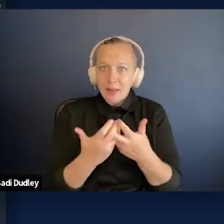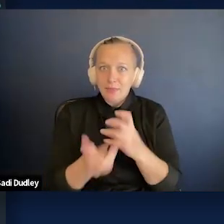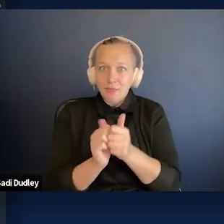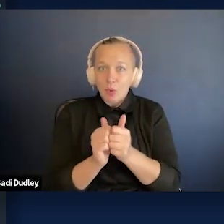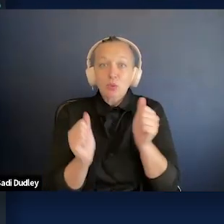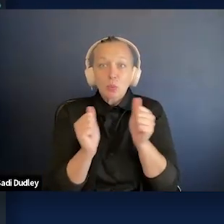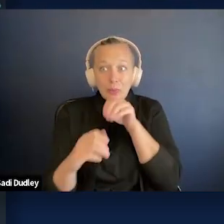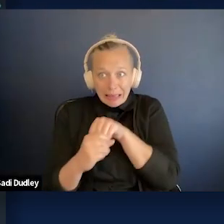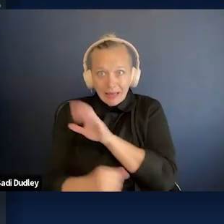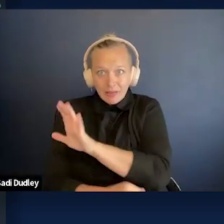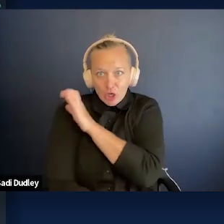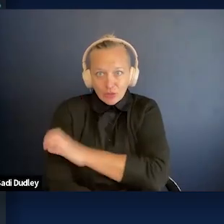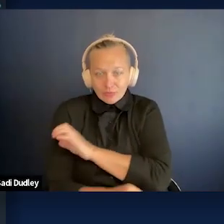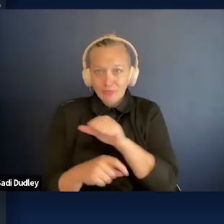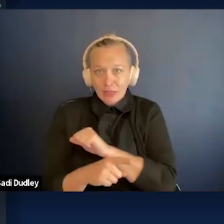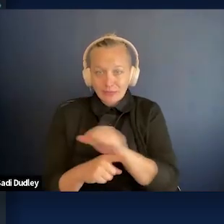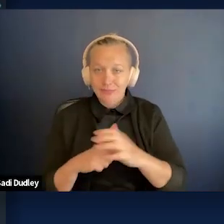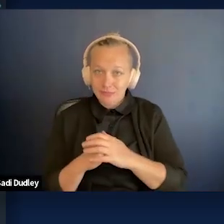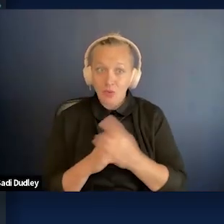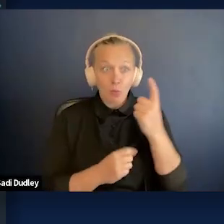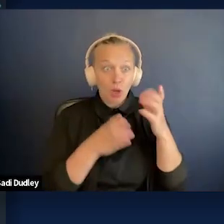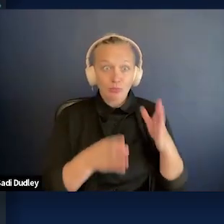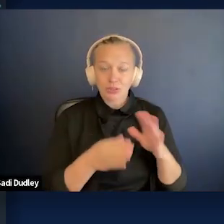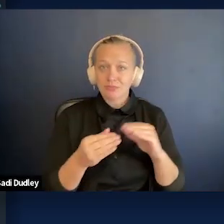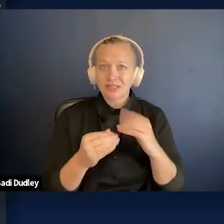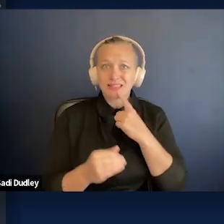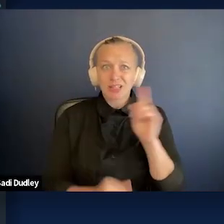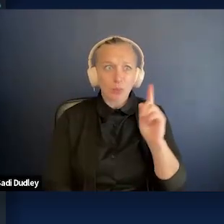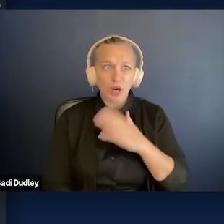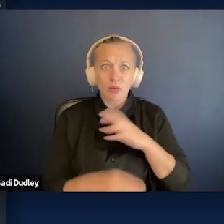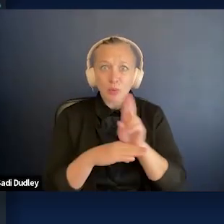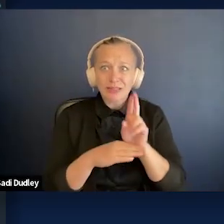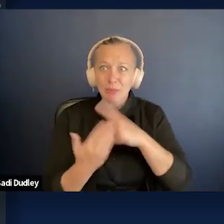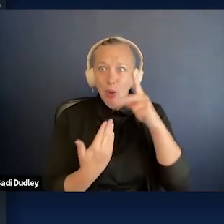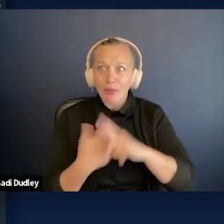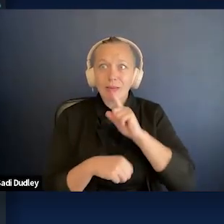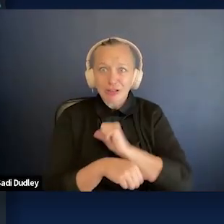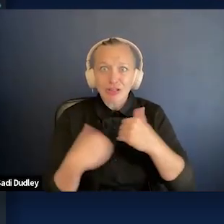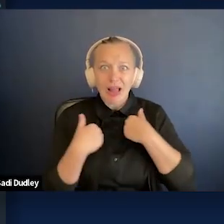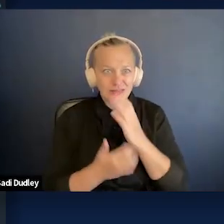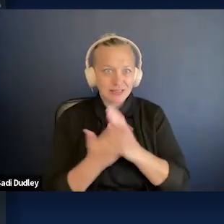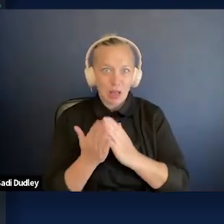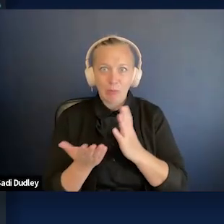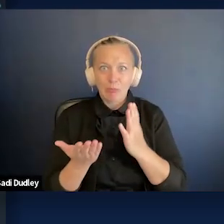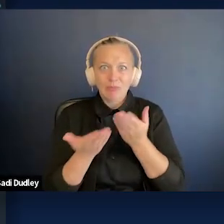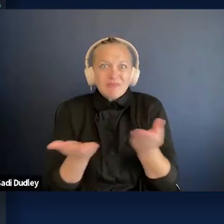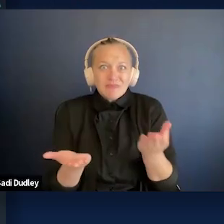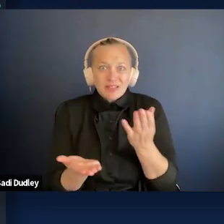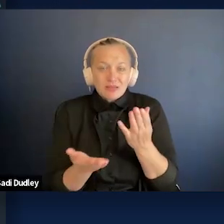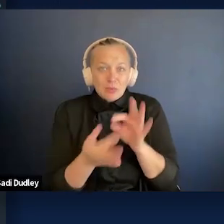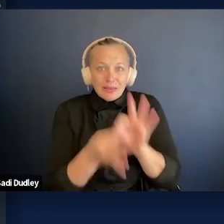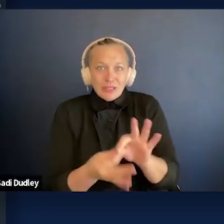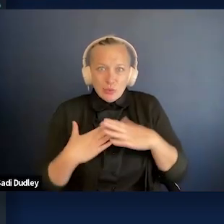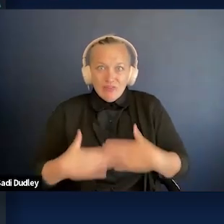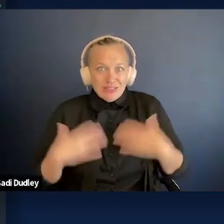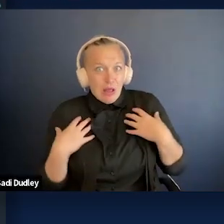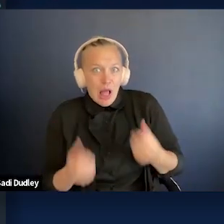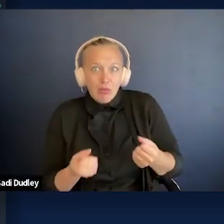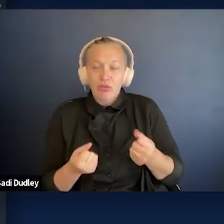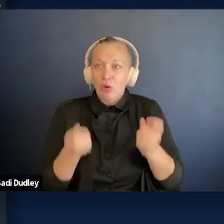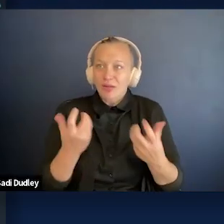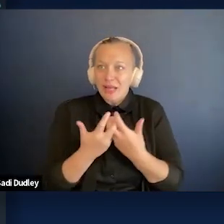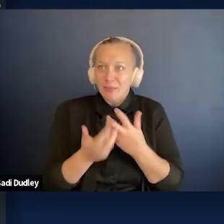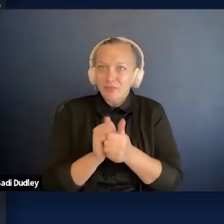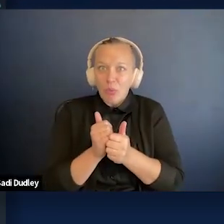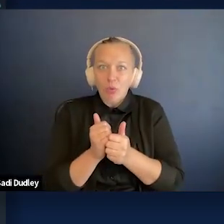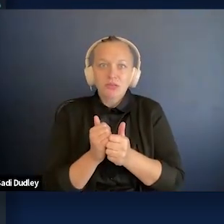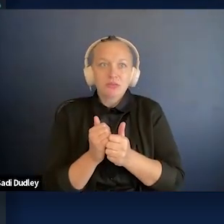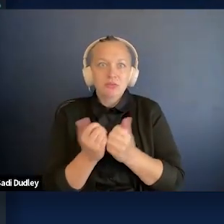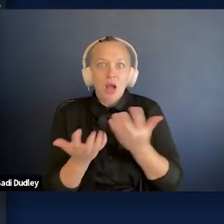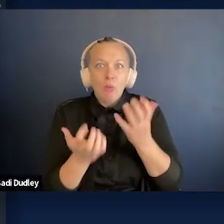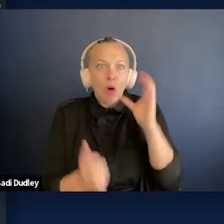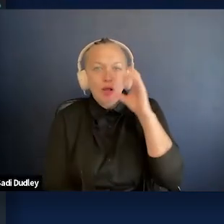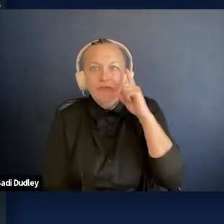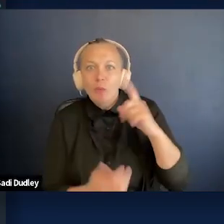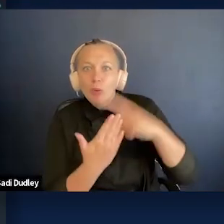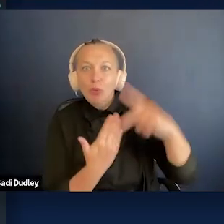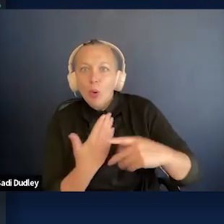Uh, so this, uh, interviewee mentioned that they're specifically looking for residency programs that have some aspect of disability health, adaptive sports. For example, looking at FER programs that have an adaptive sports medicine program.